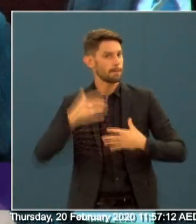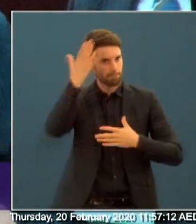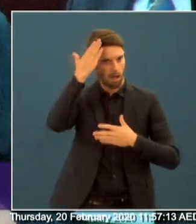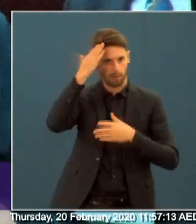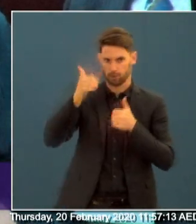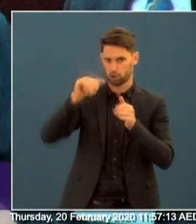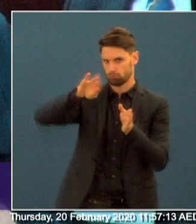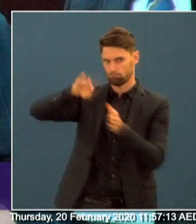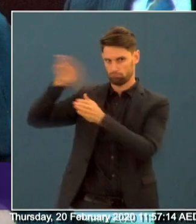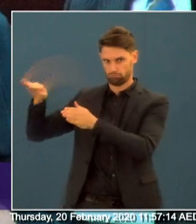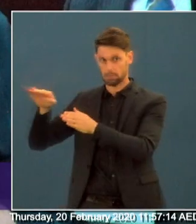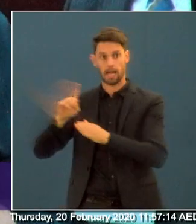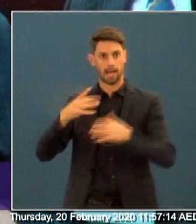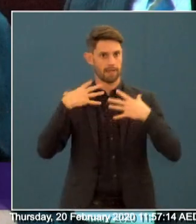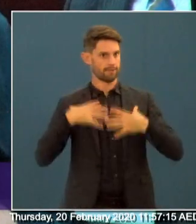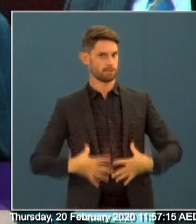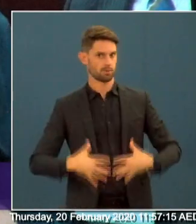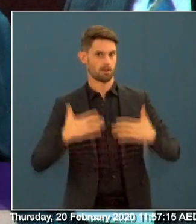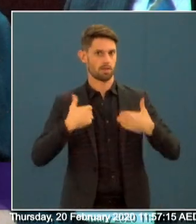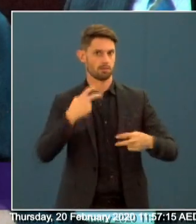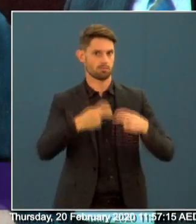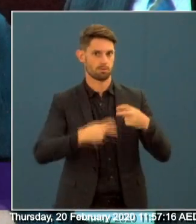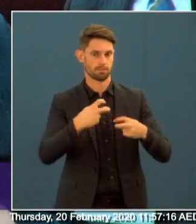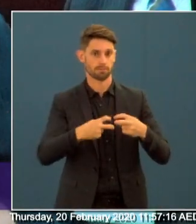starting at paragraph 45 of your statement. May I interrupt.